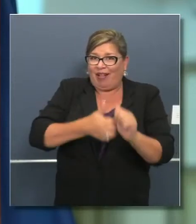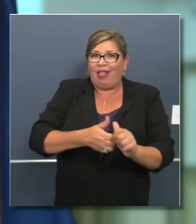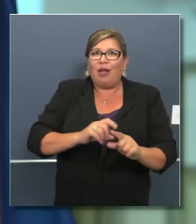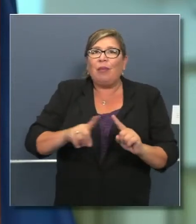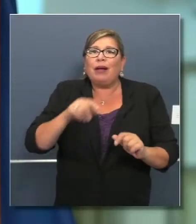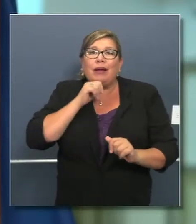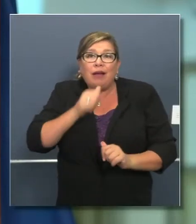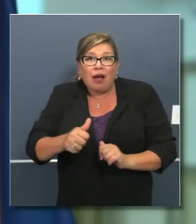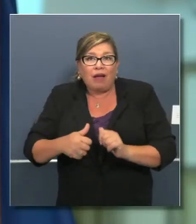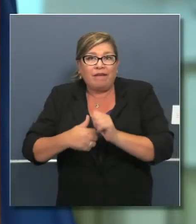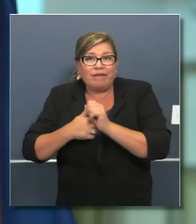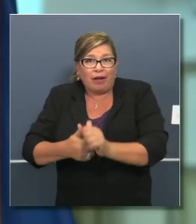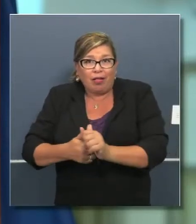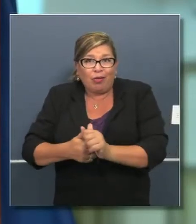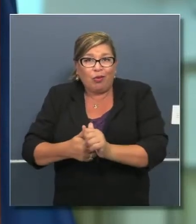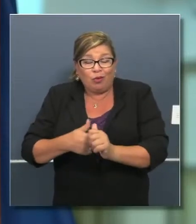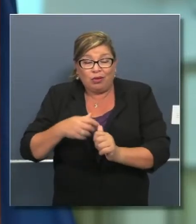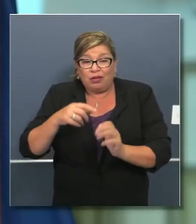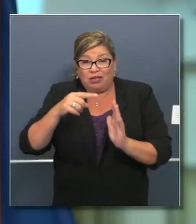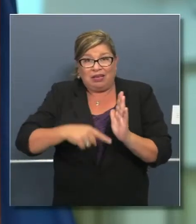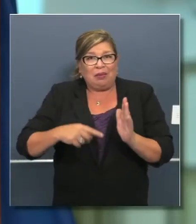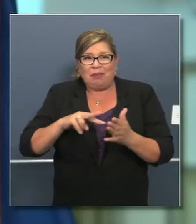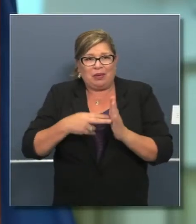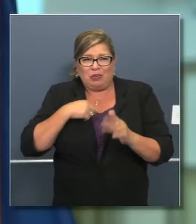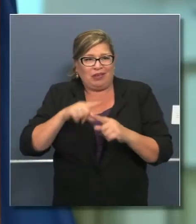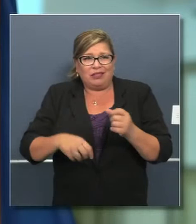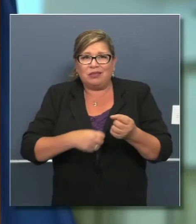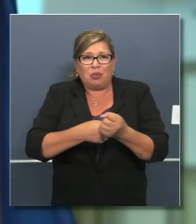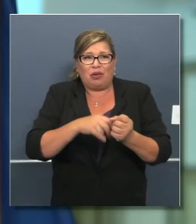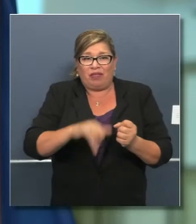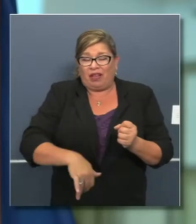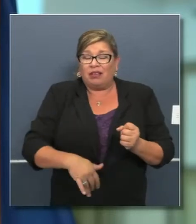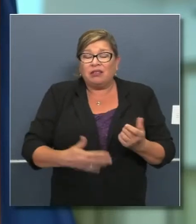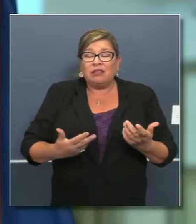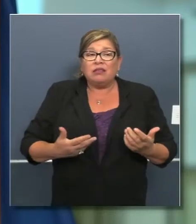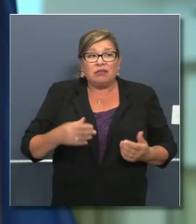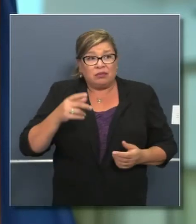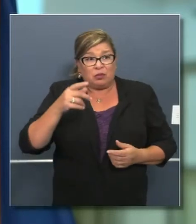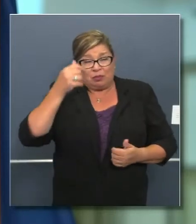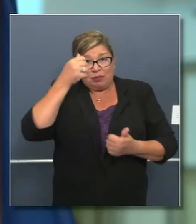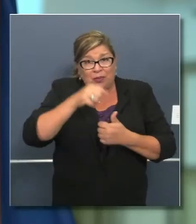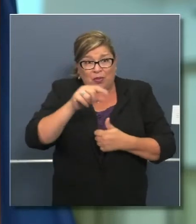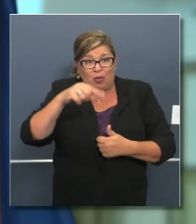that they put online said we agree to this criteria here's what we agree together to monitor